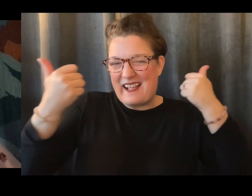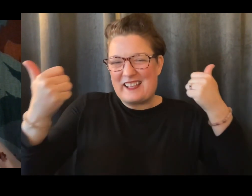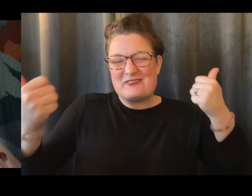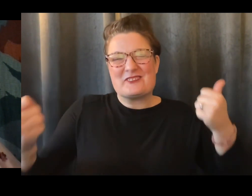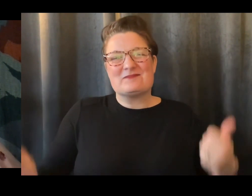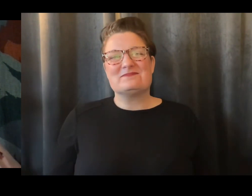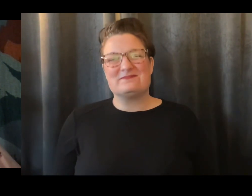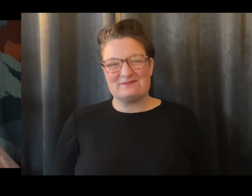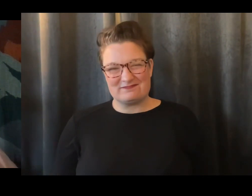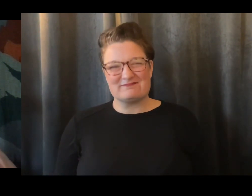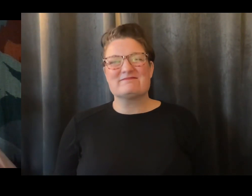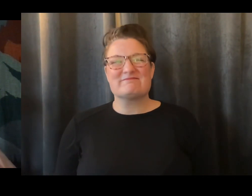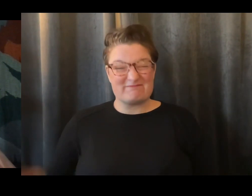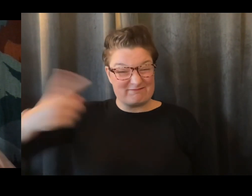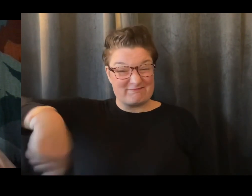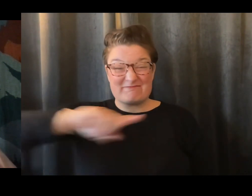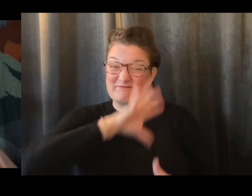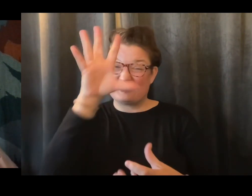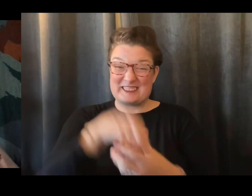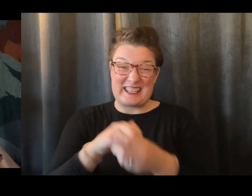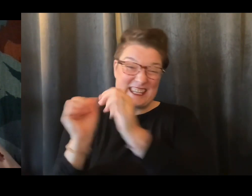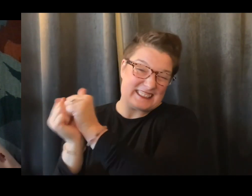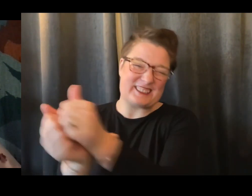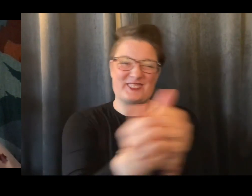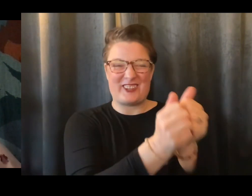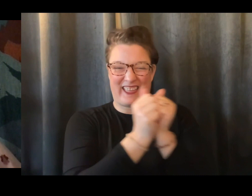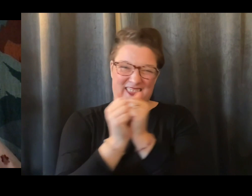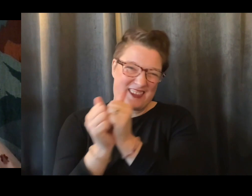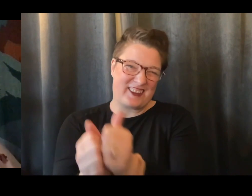Let's take it outside and into forever.